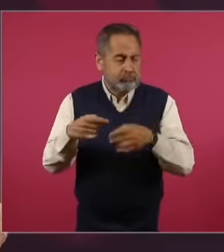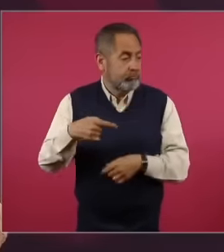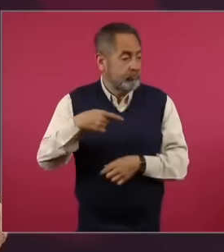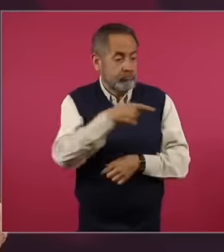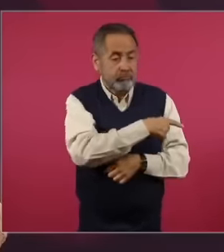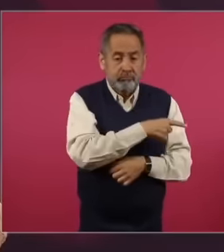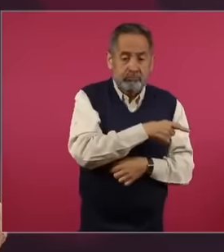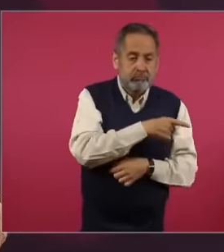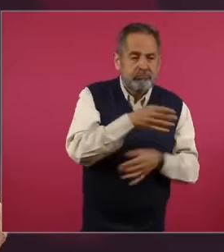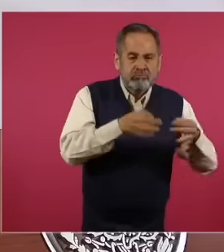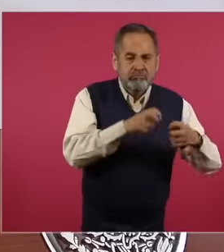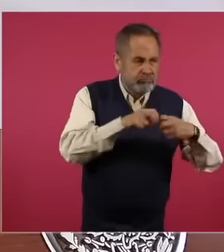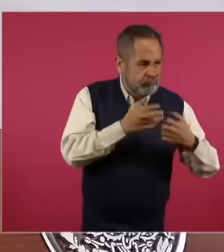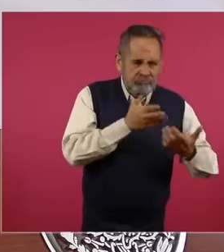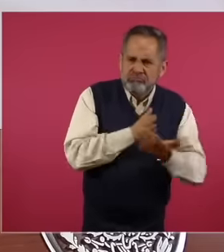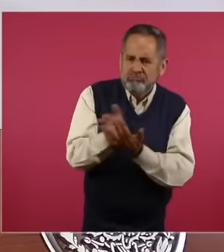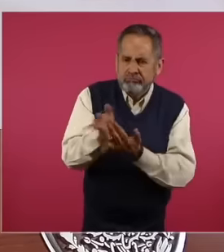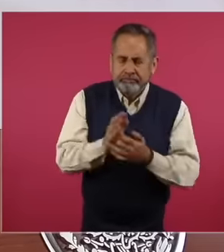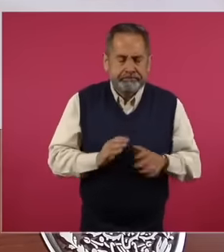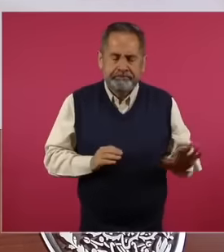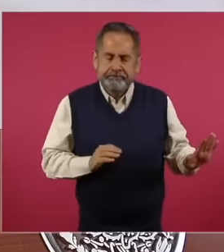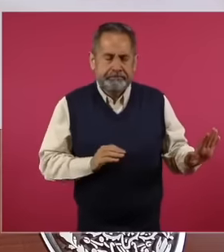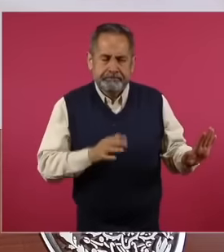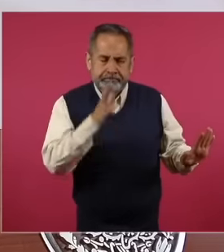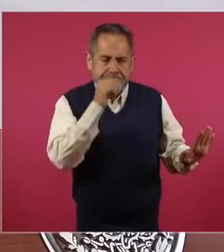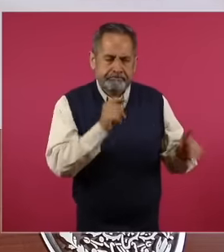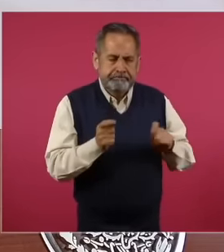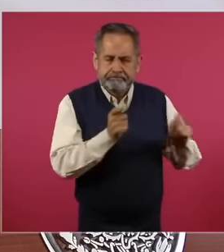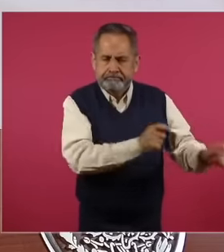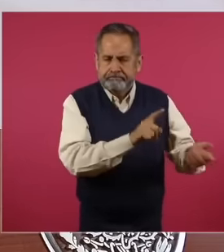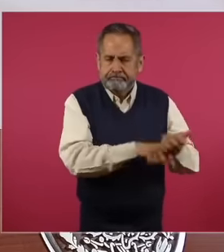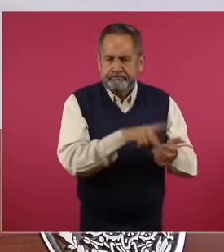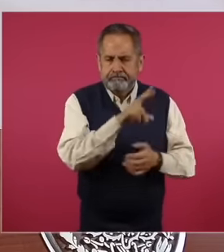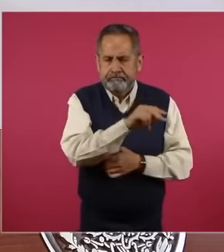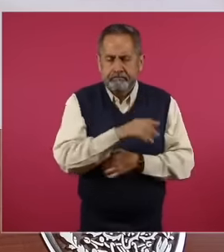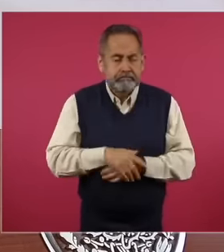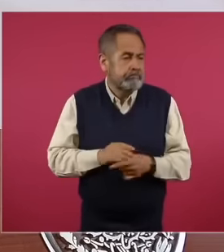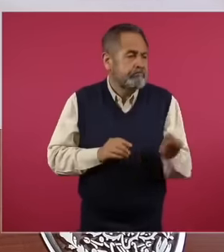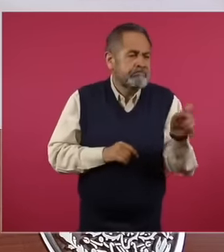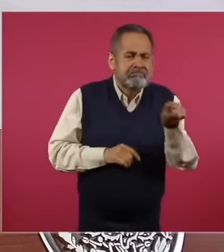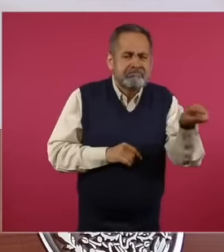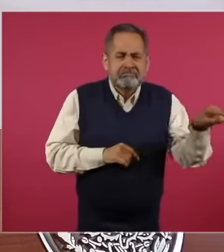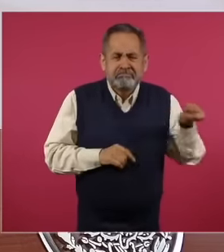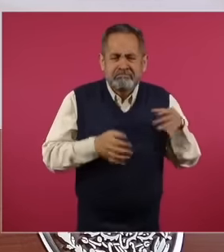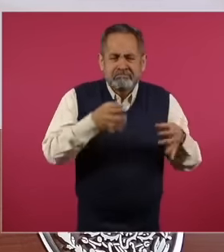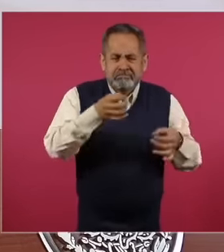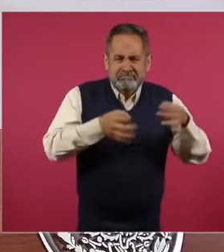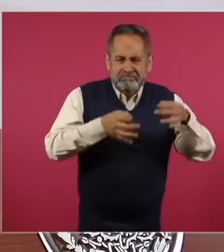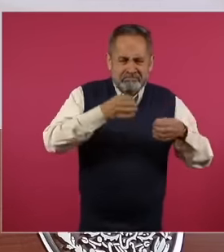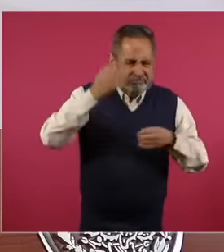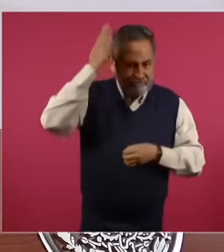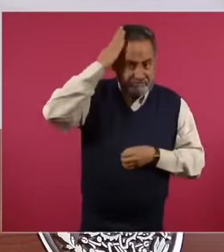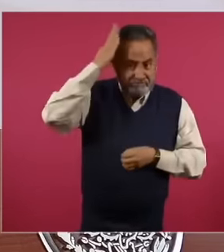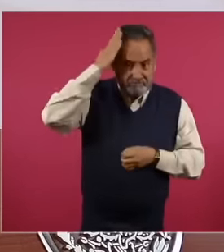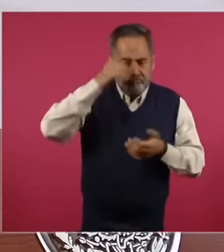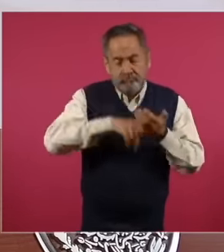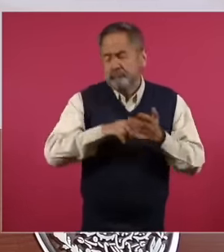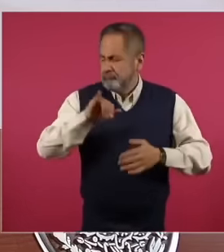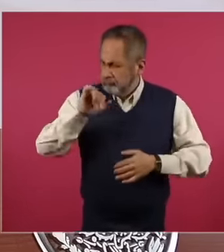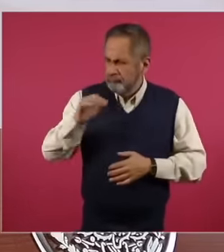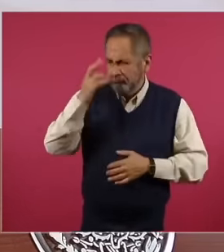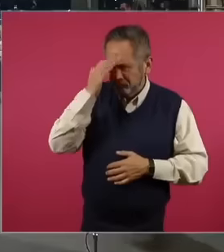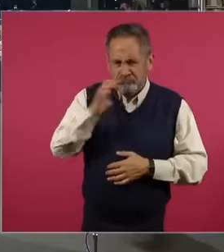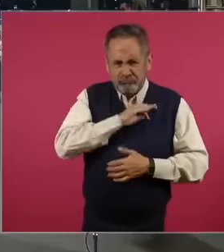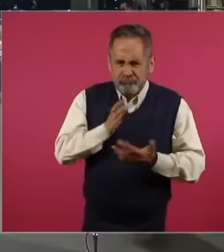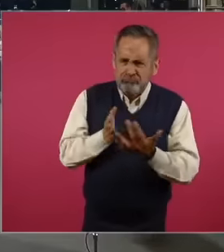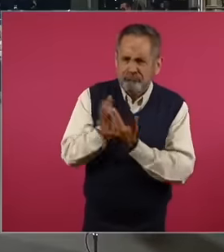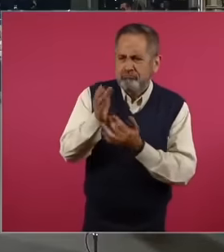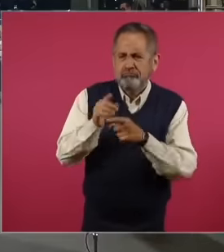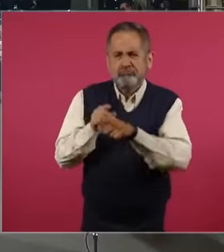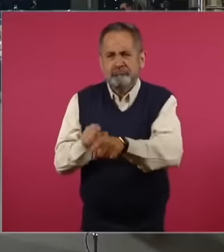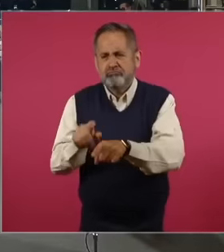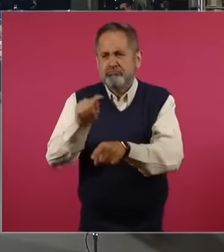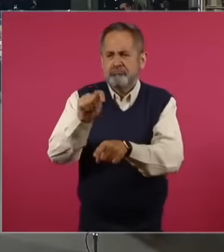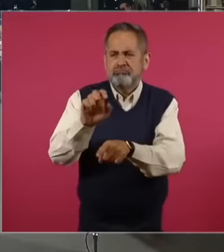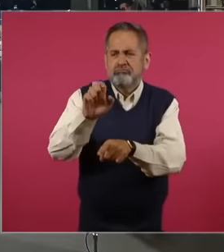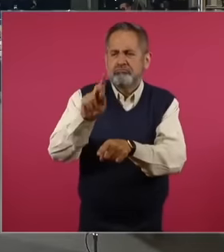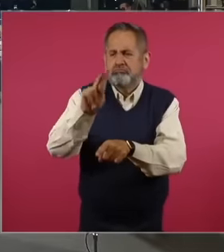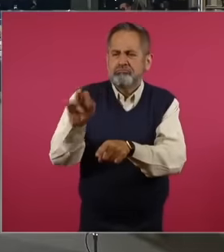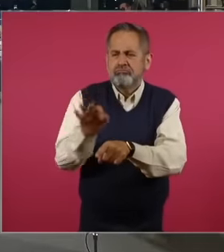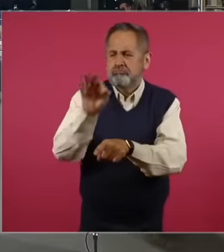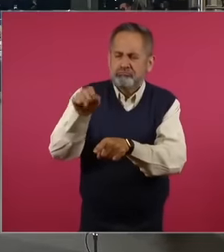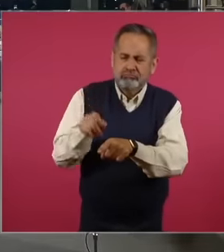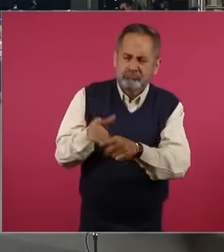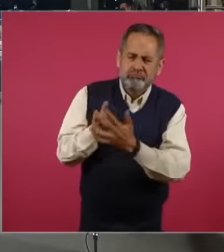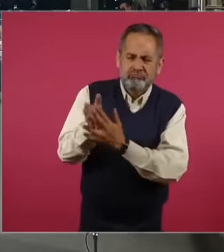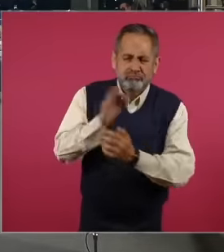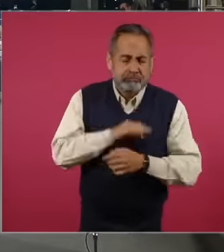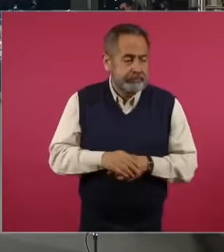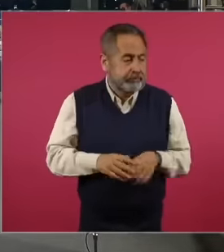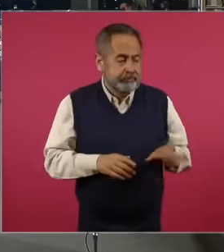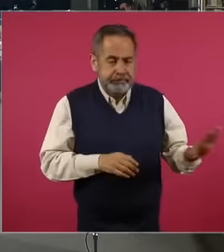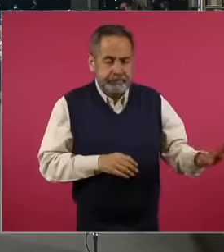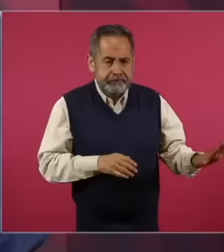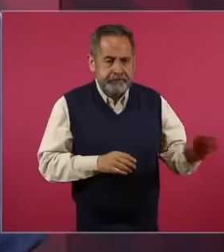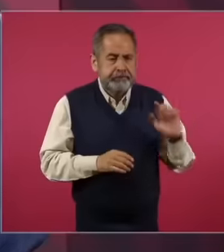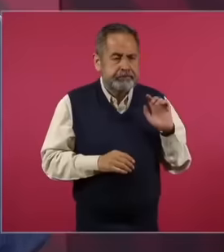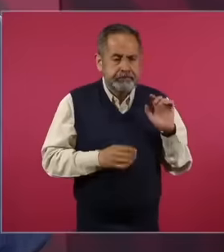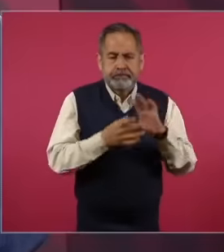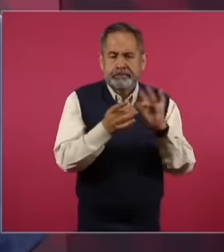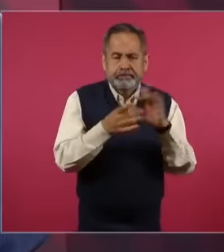minister argued that it was not the court's function to intervene in